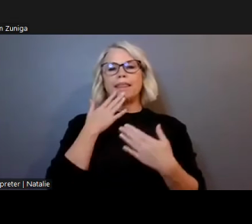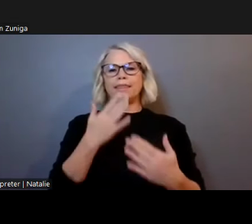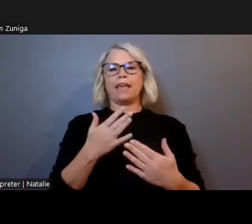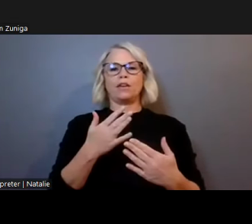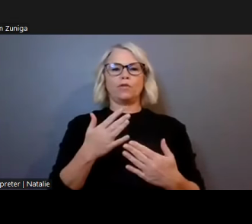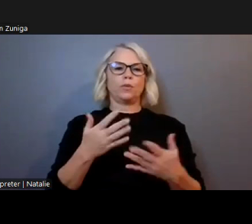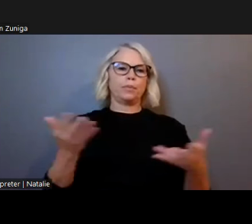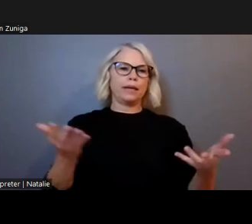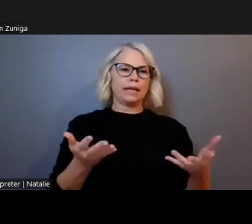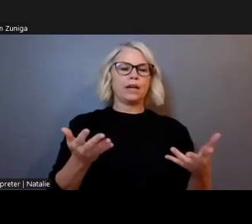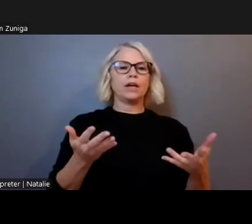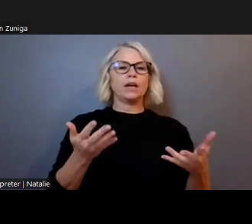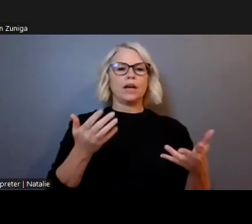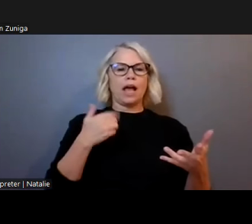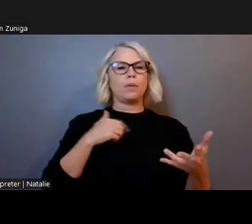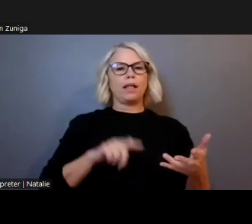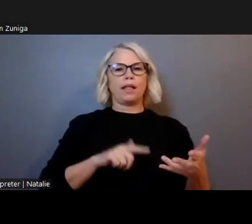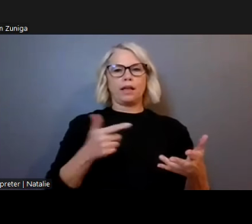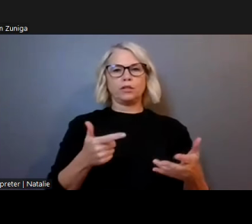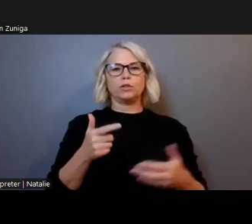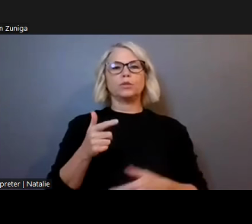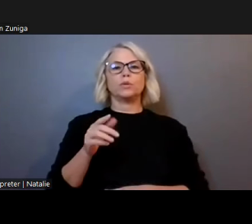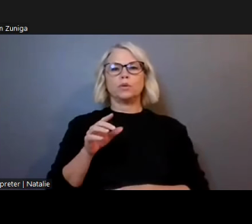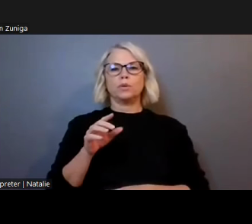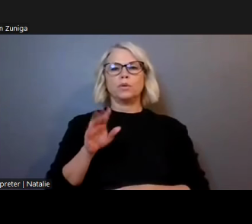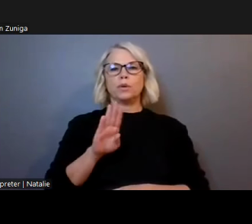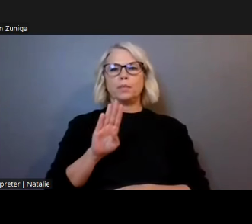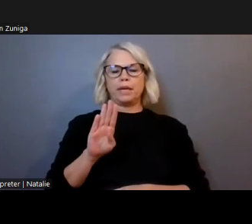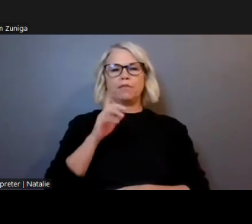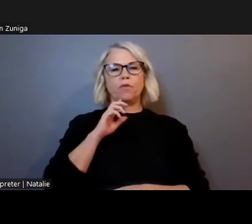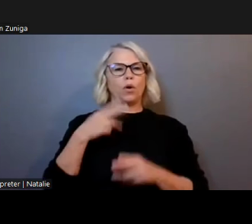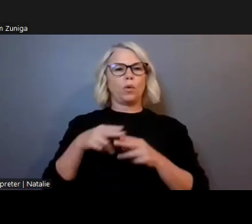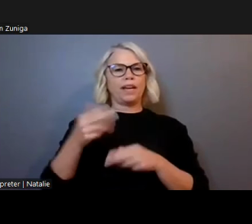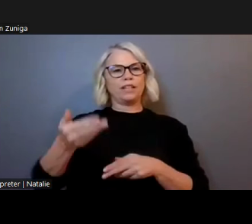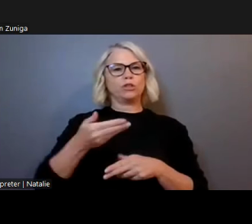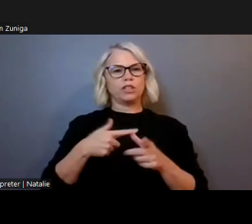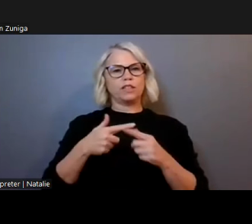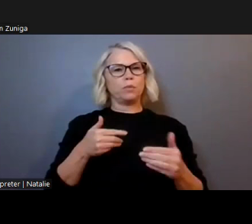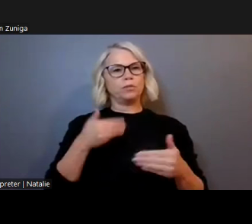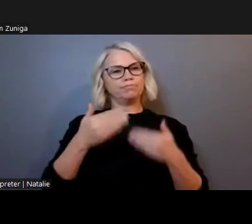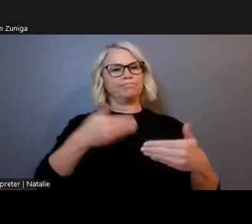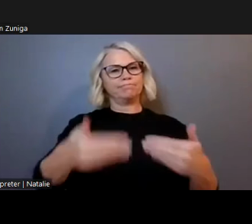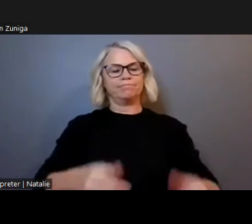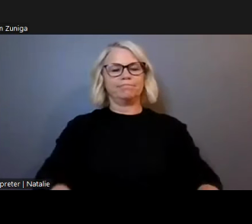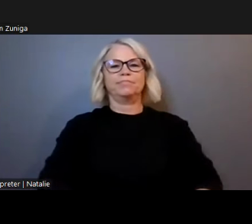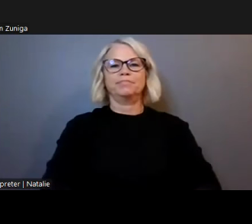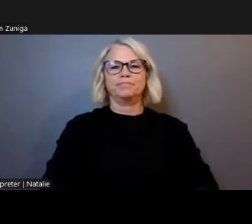I will hand it over to B. Torres for a quick introduction and we will keep moving forward. Thank you so much.